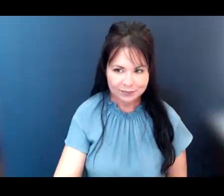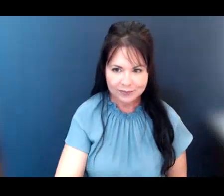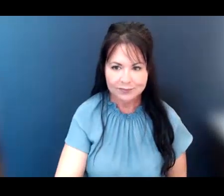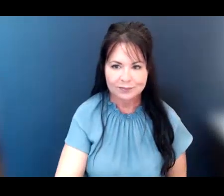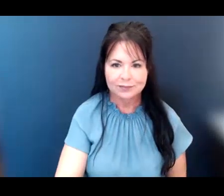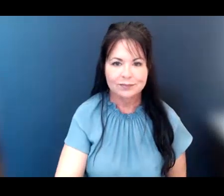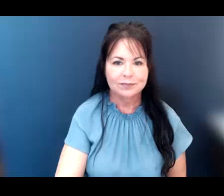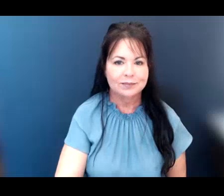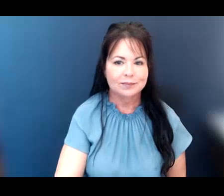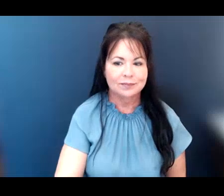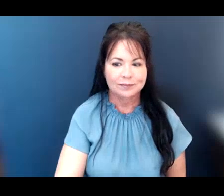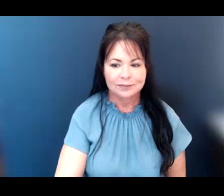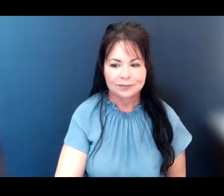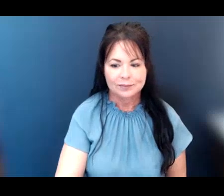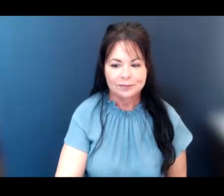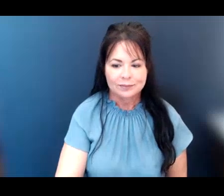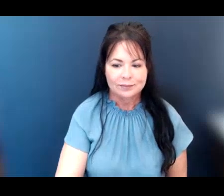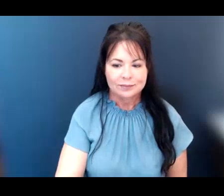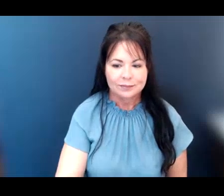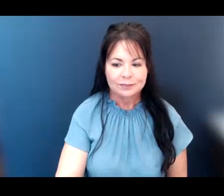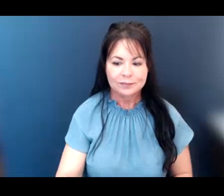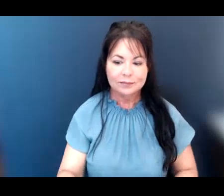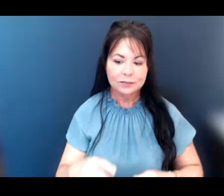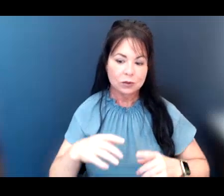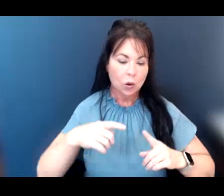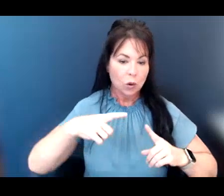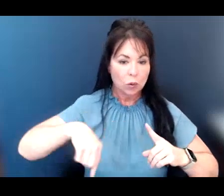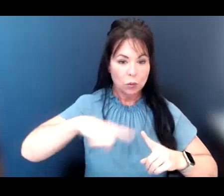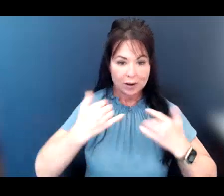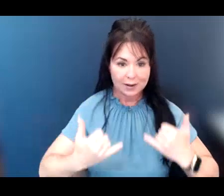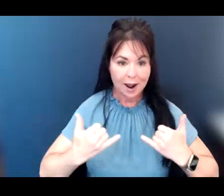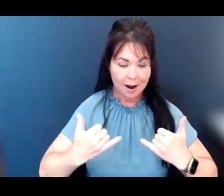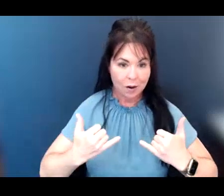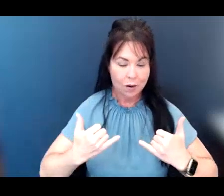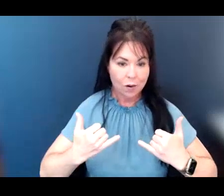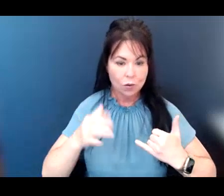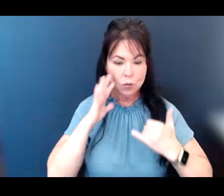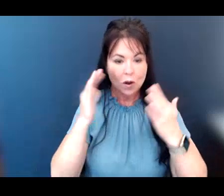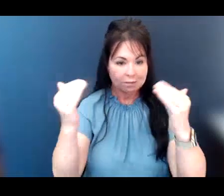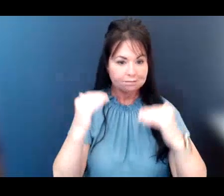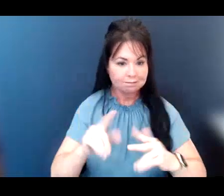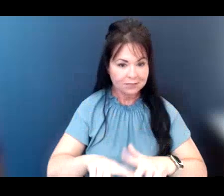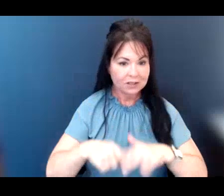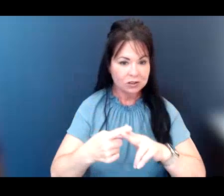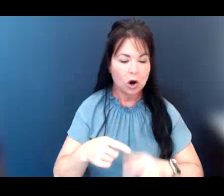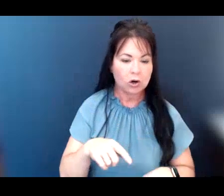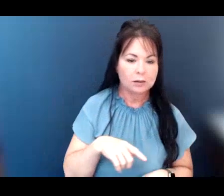Thank you so much, panelists. We will transition now into the Q&A portion of the event with the preprepared questions.